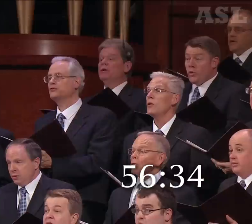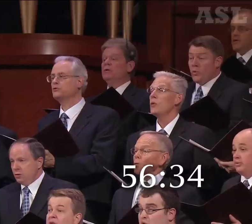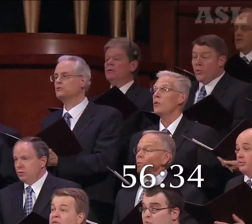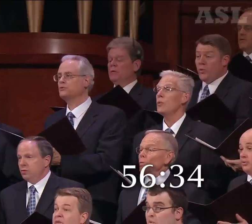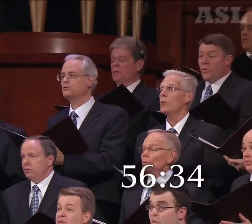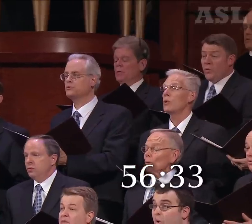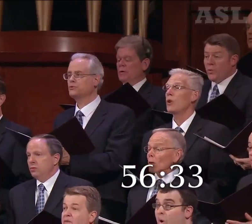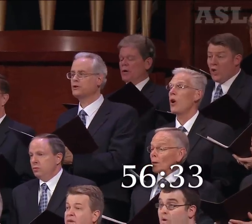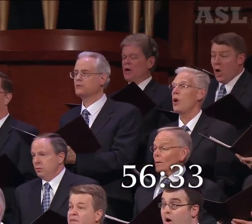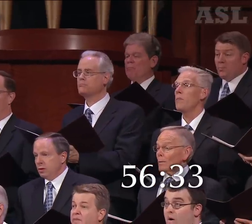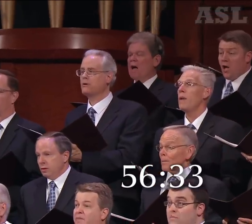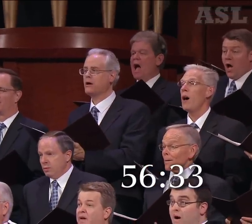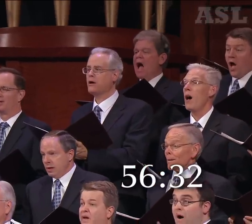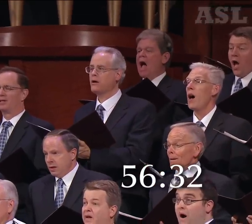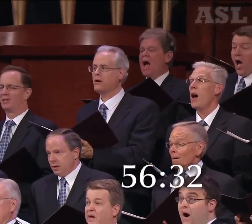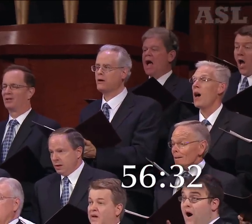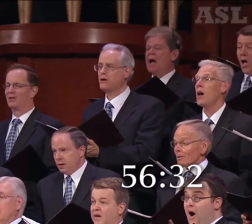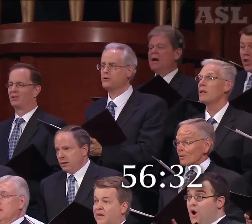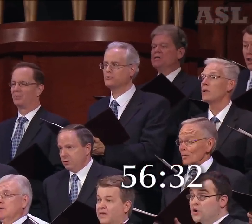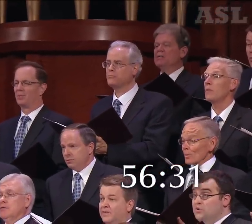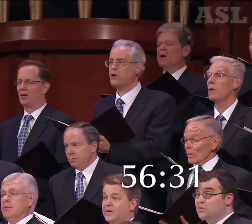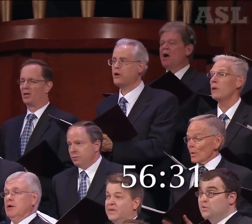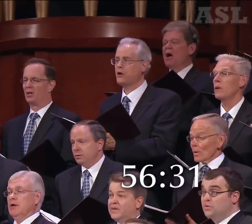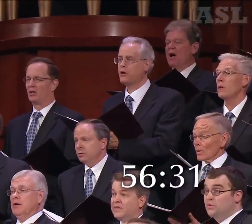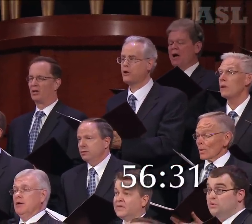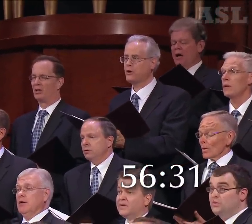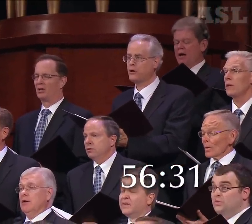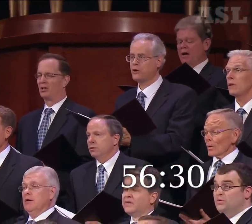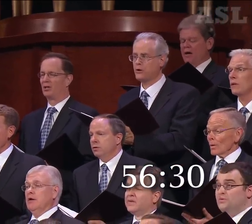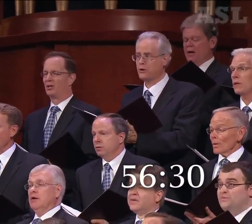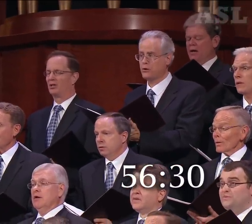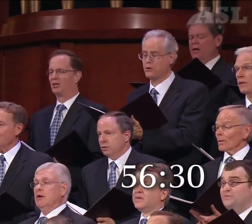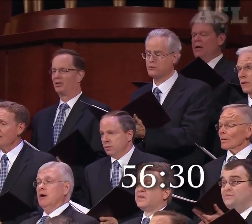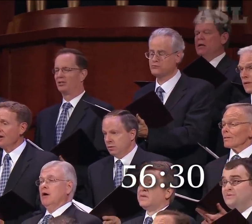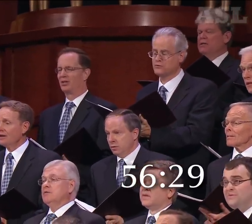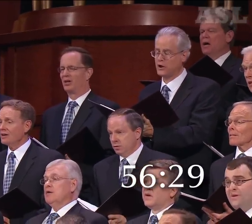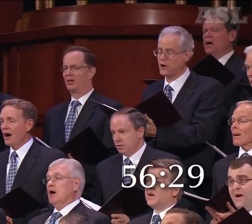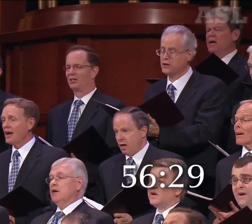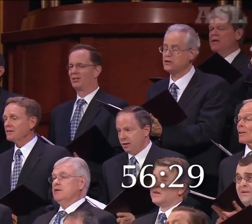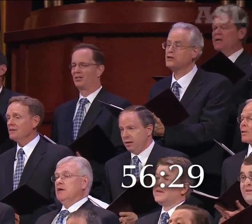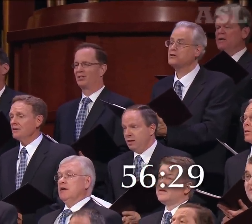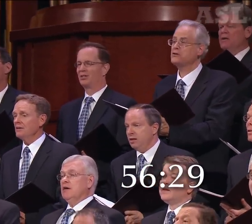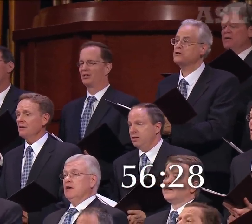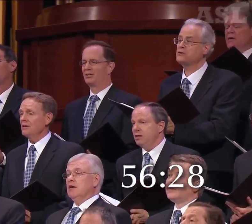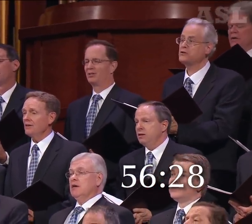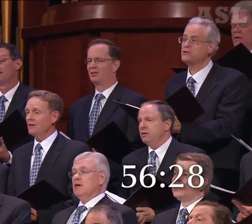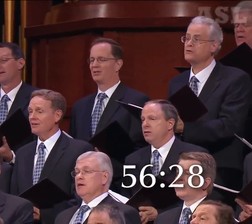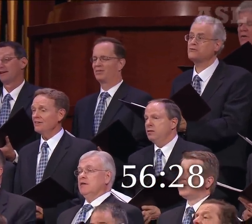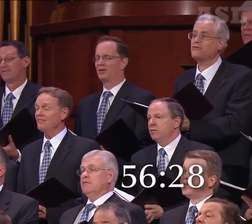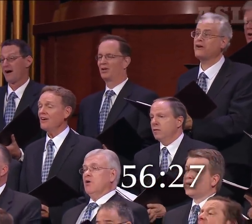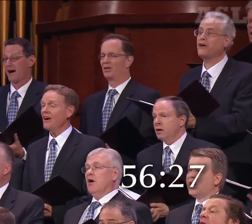THIS IS THE ENGLISH CLOSED CAPTION CHANNEL OF THE CHURCH OF JESUS CHRIST OF LATTER-DAY SAINTS.